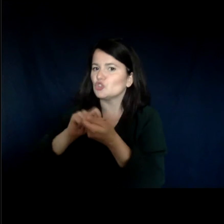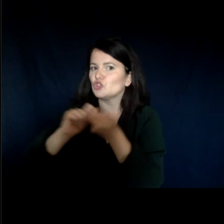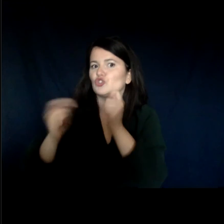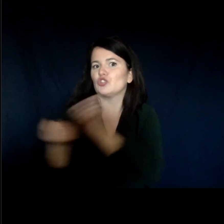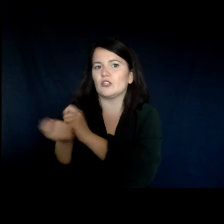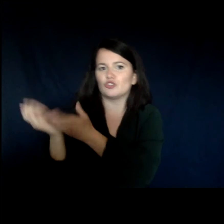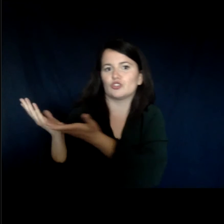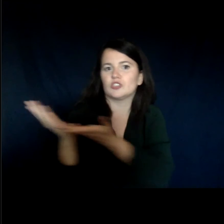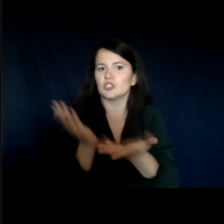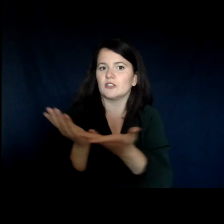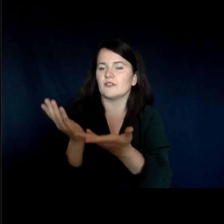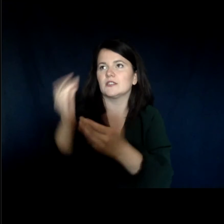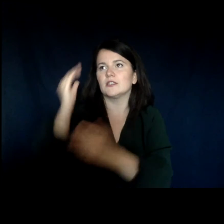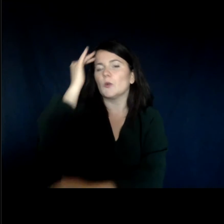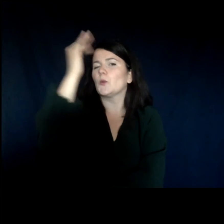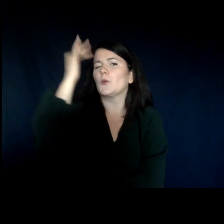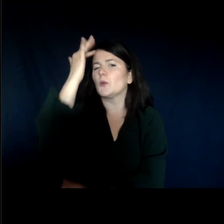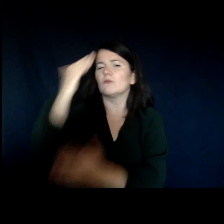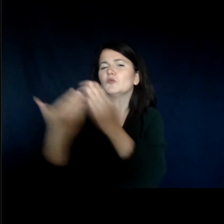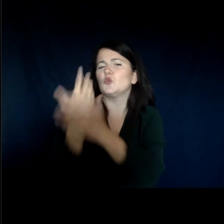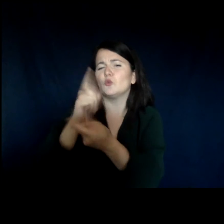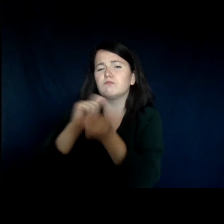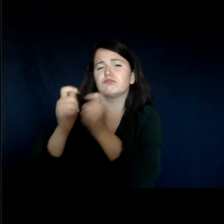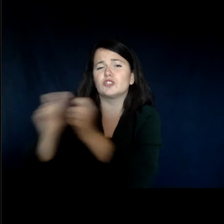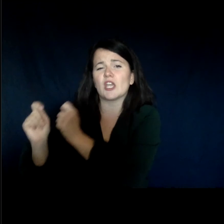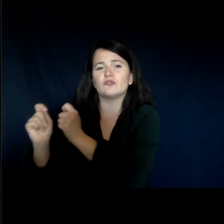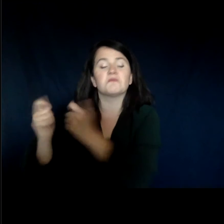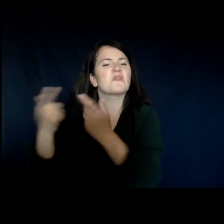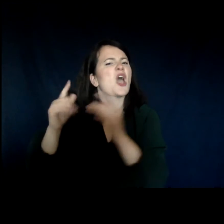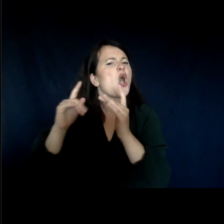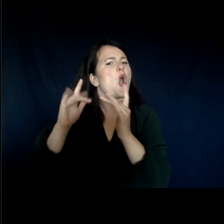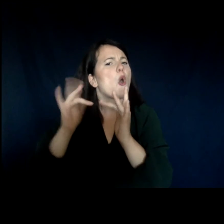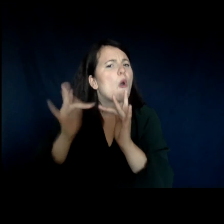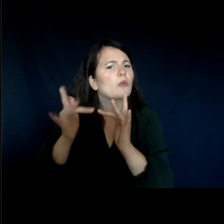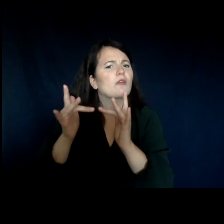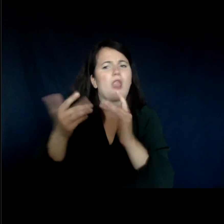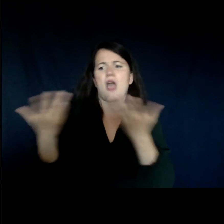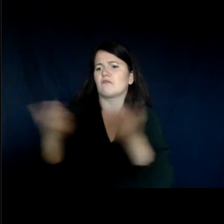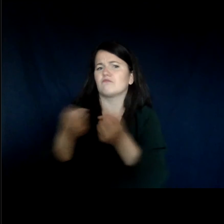Many organisations go online, provide platform support, distance support.